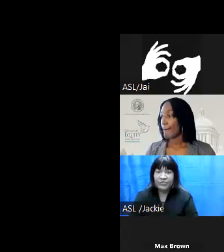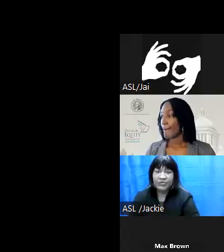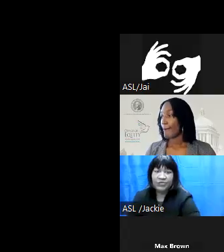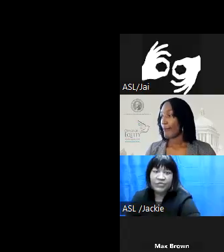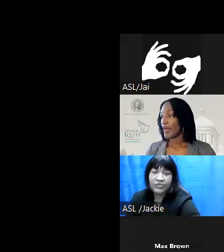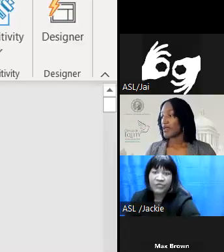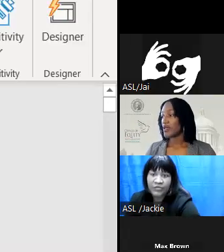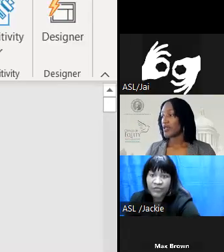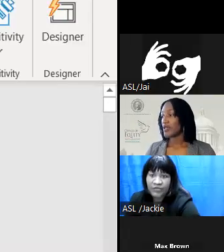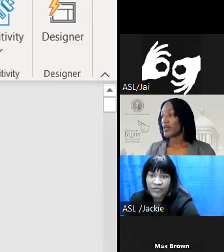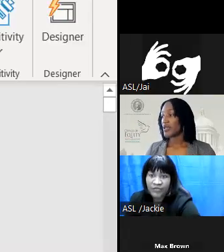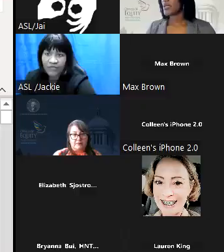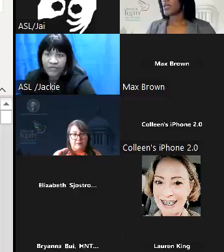And start the presentation.